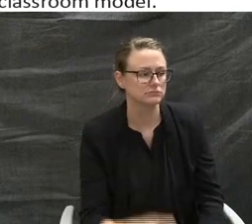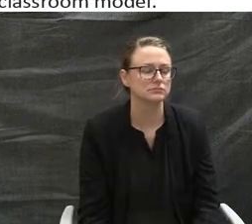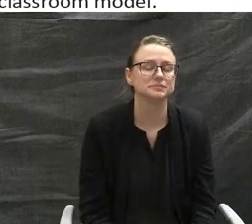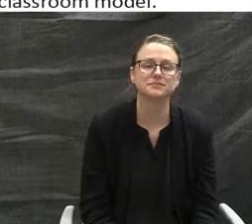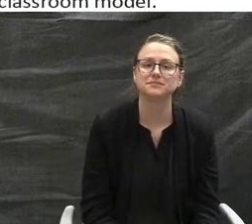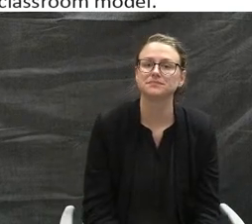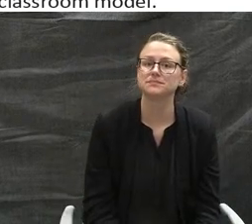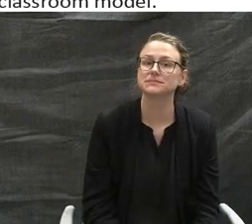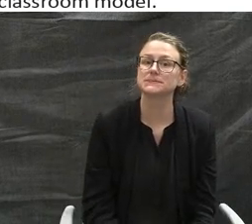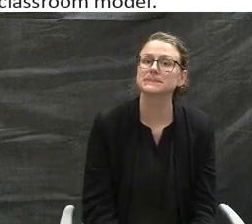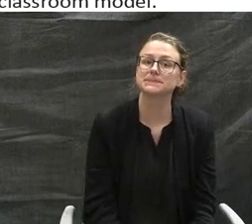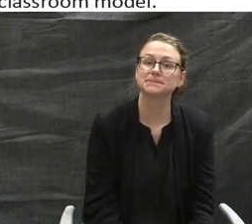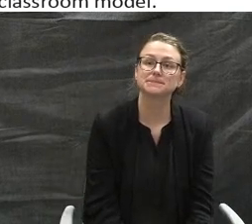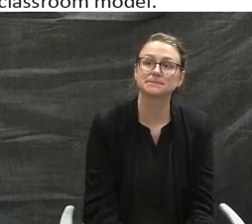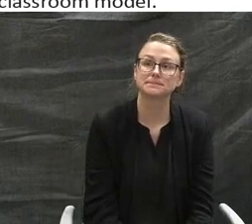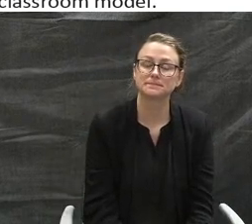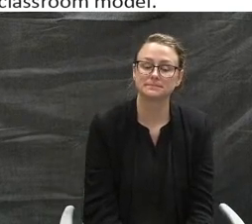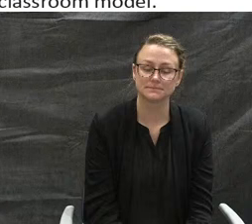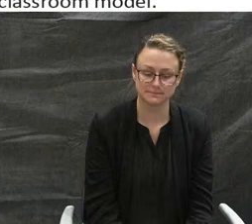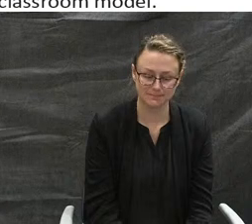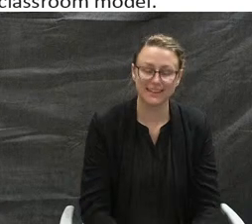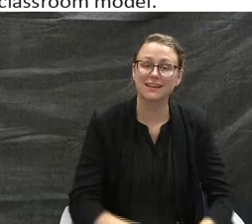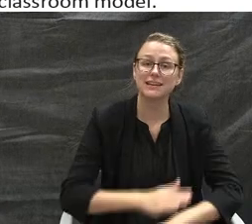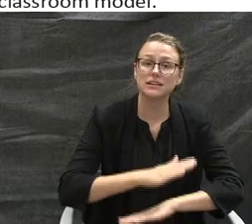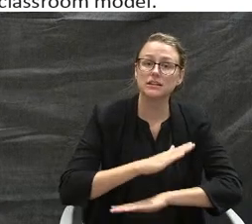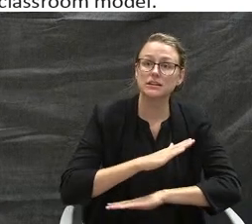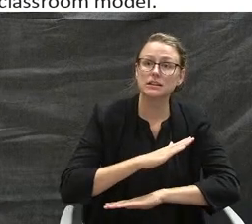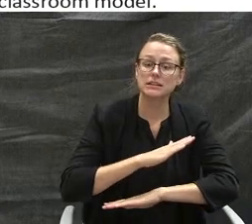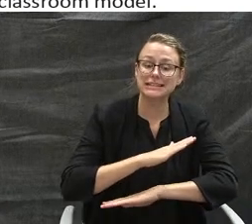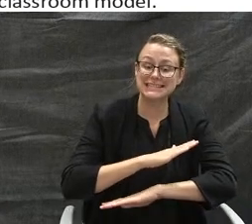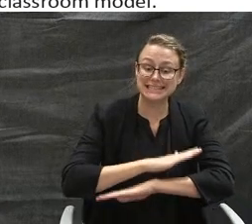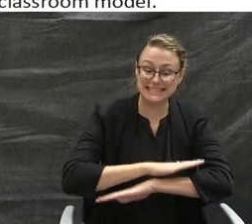later. Death death will be surfaced, disinfected in between